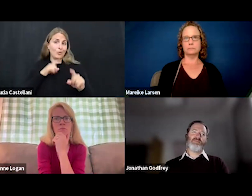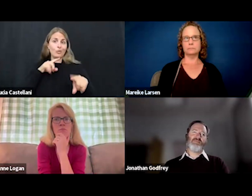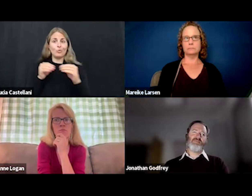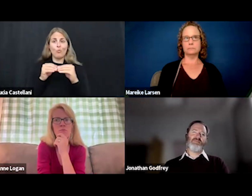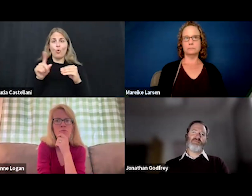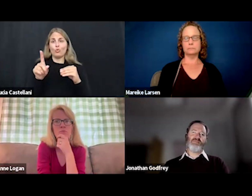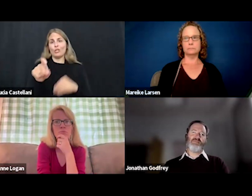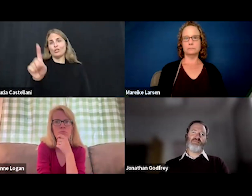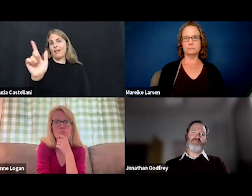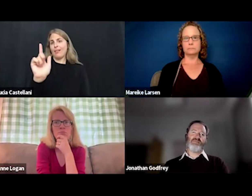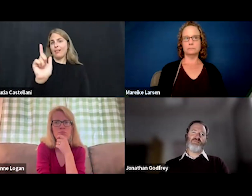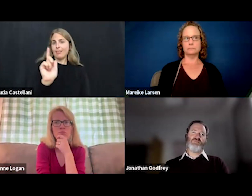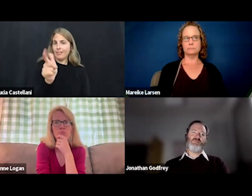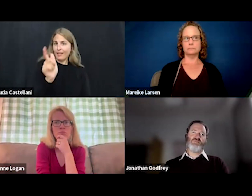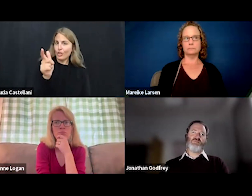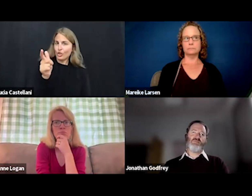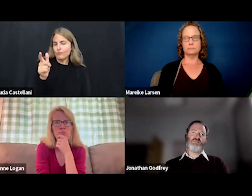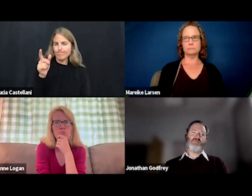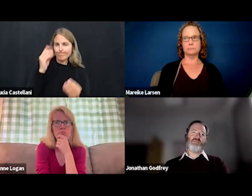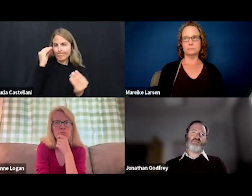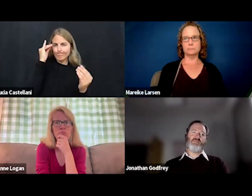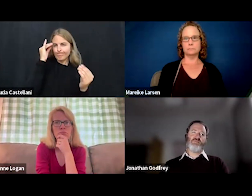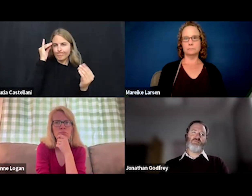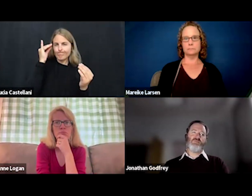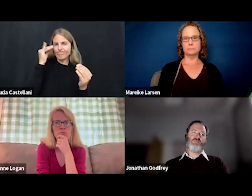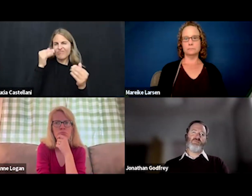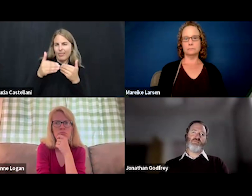are going to be coming up with over the next hour. Thanks.